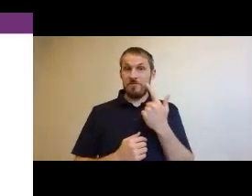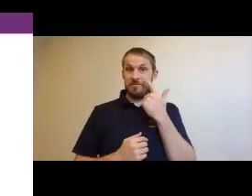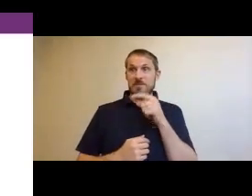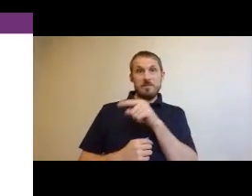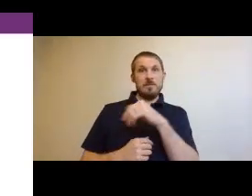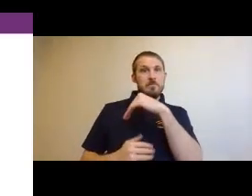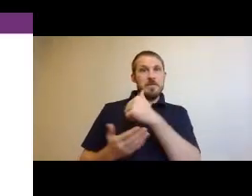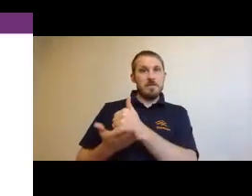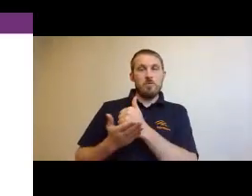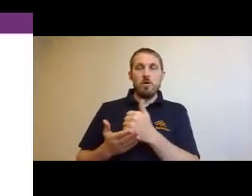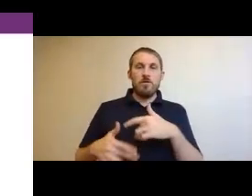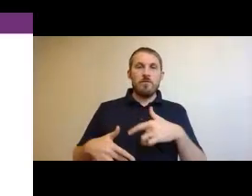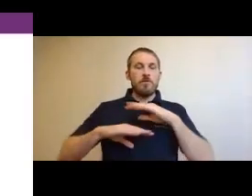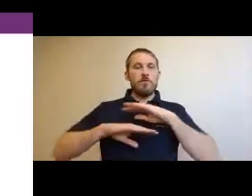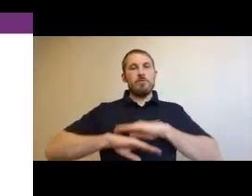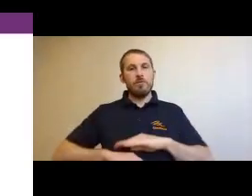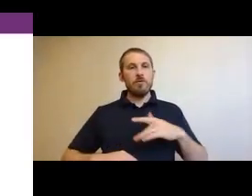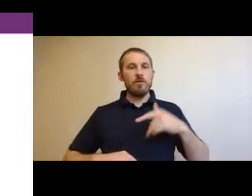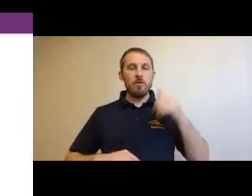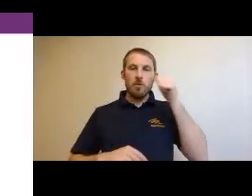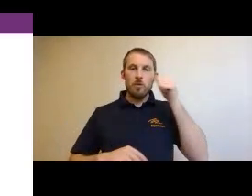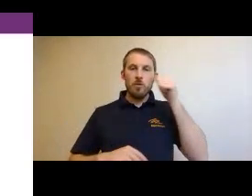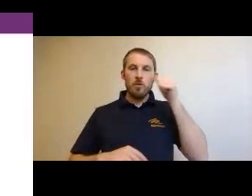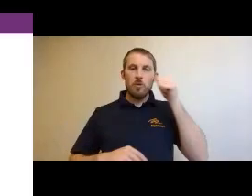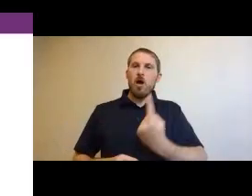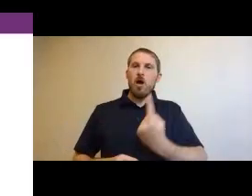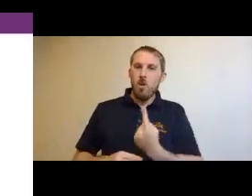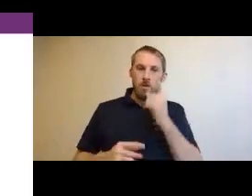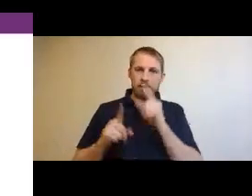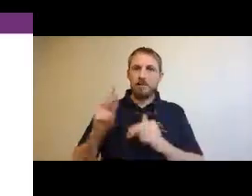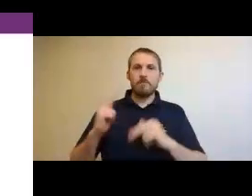isolated and to form part of a community, not just receive